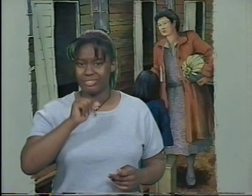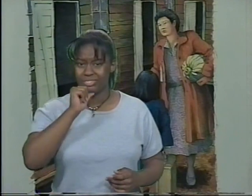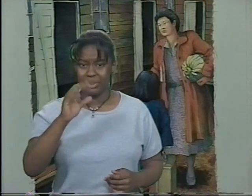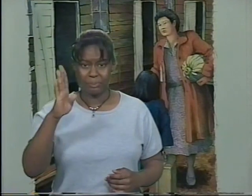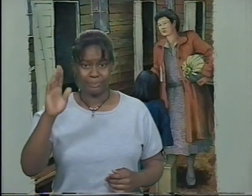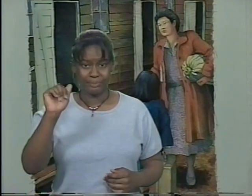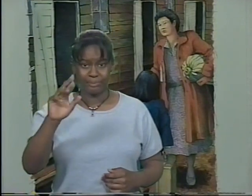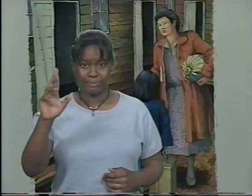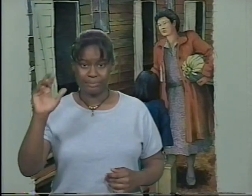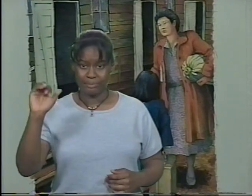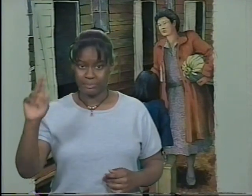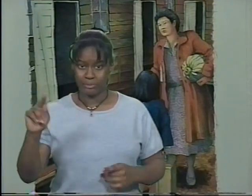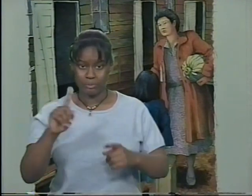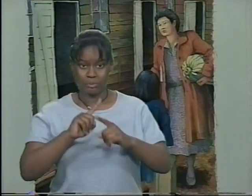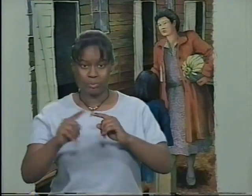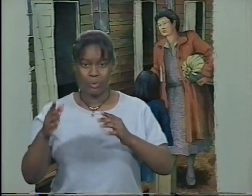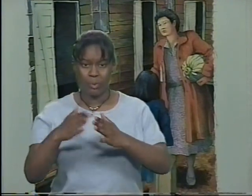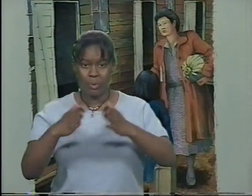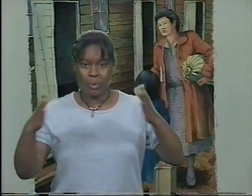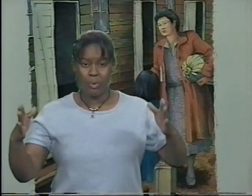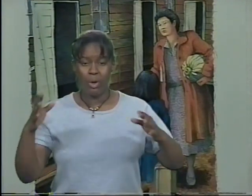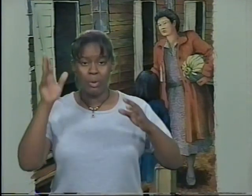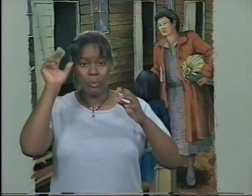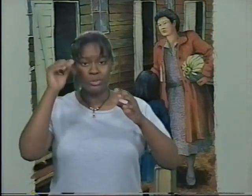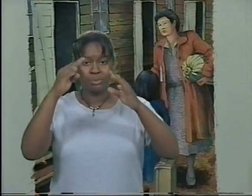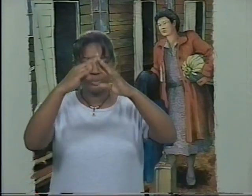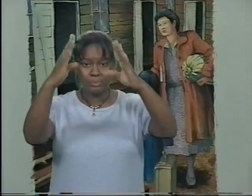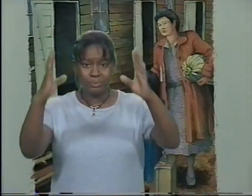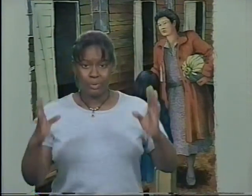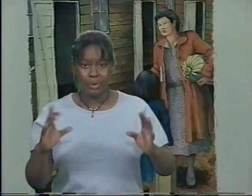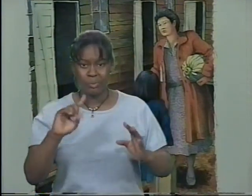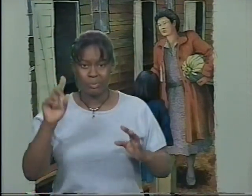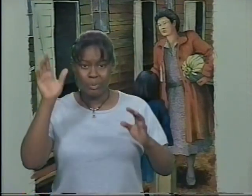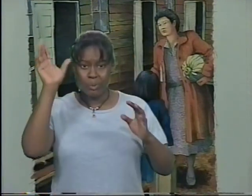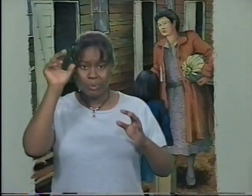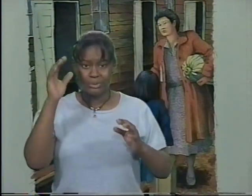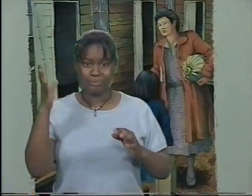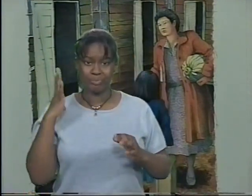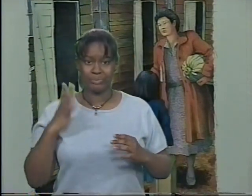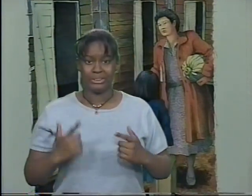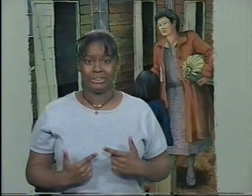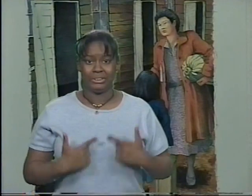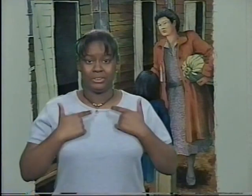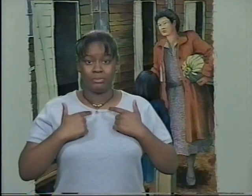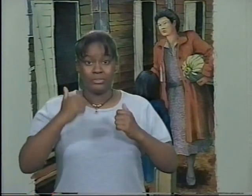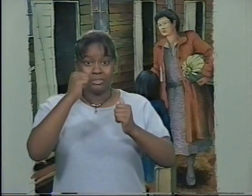around the racetrack or in the infield. In fact it wasn't a barrack at all.